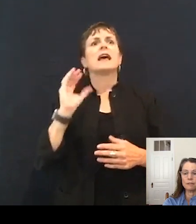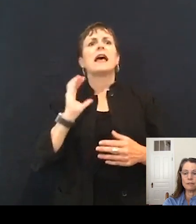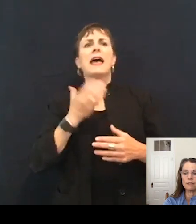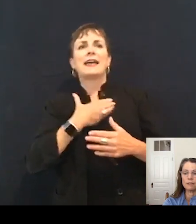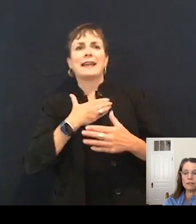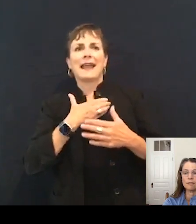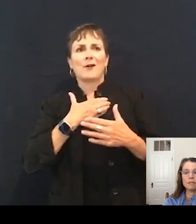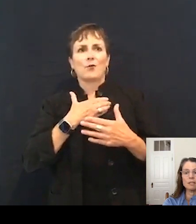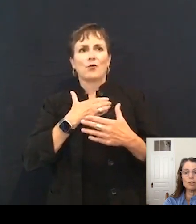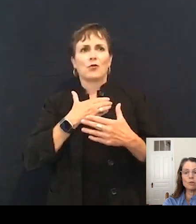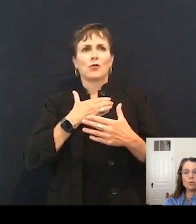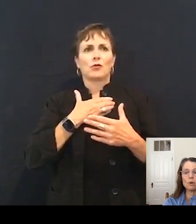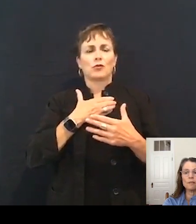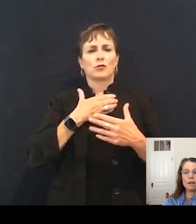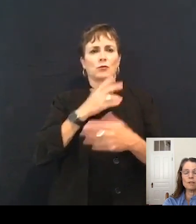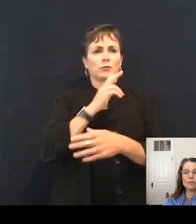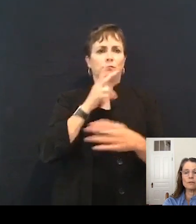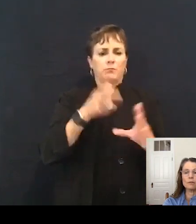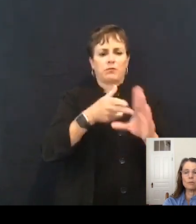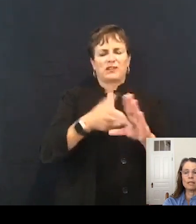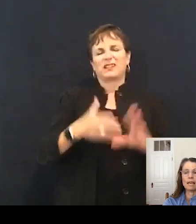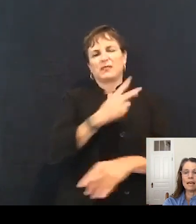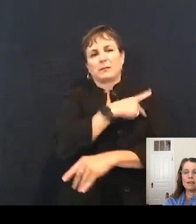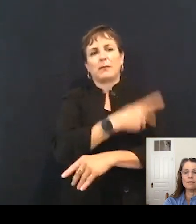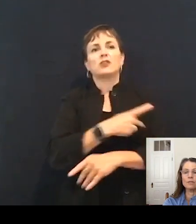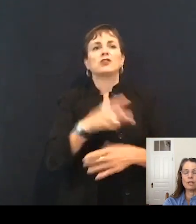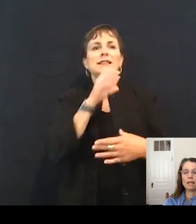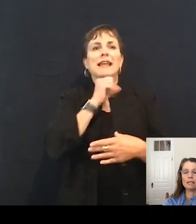72 of 103 have genetic confirmation,